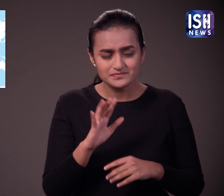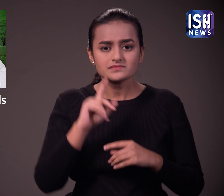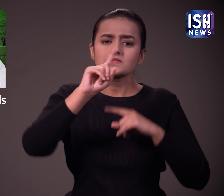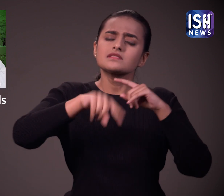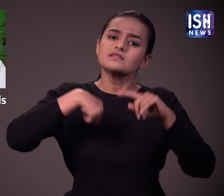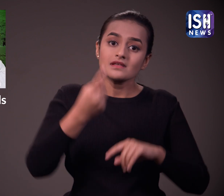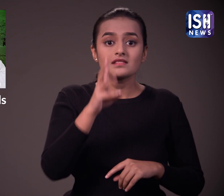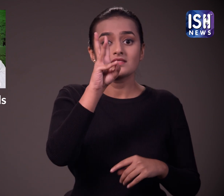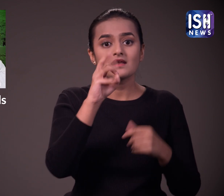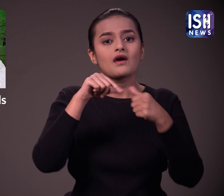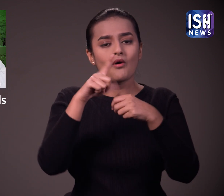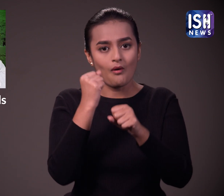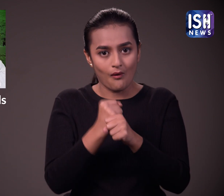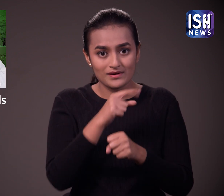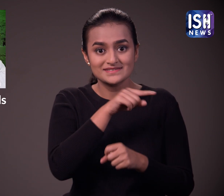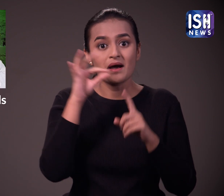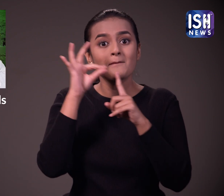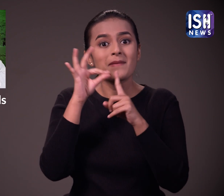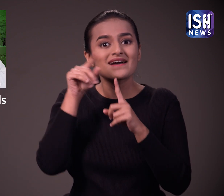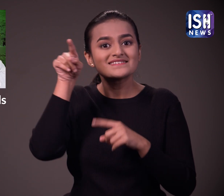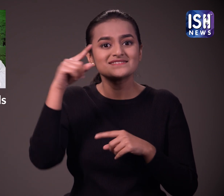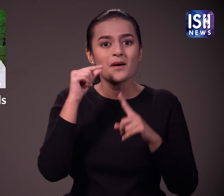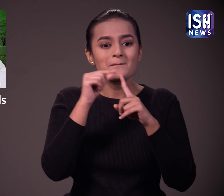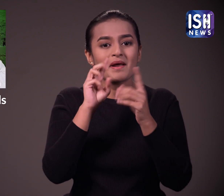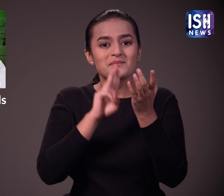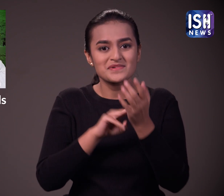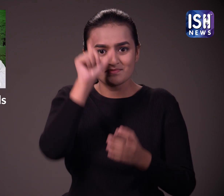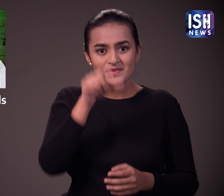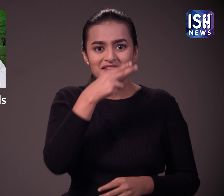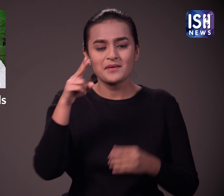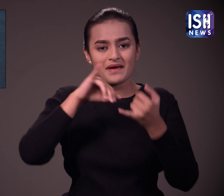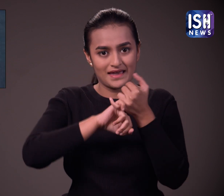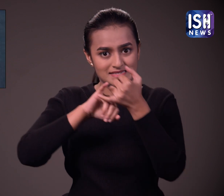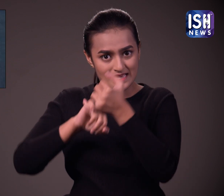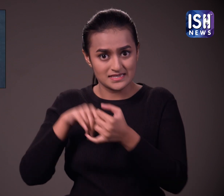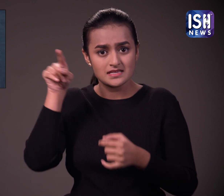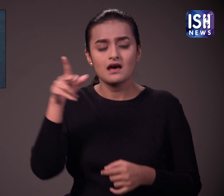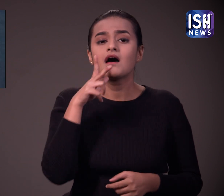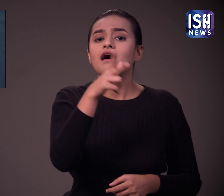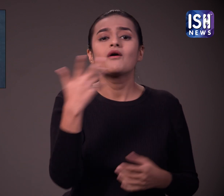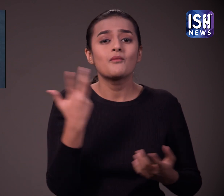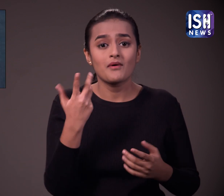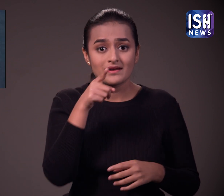Then on 30th August Pakistan Prime Minister Shehbaz Sharif said,